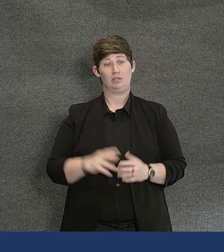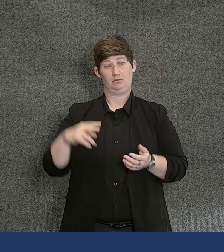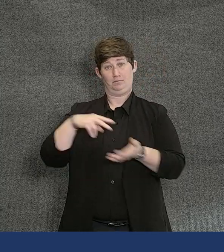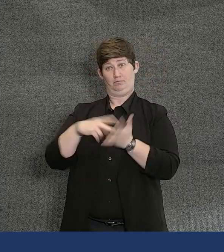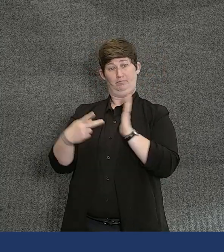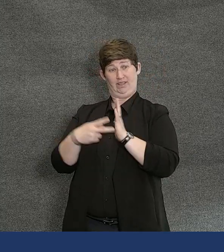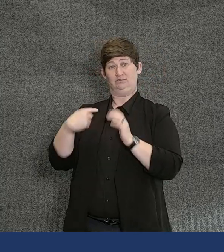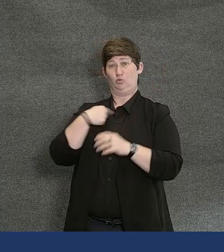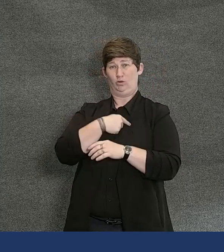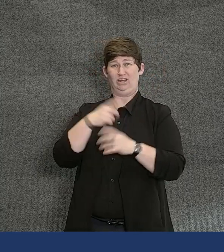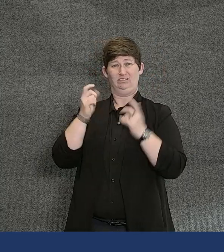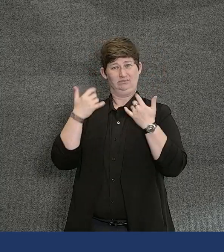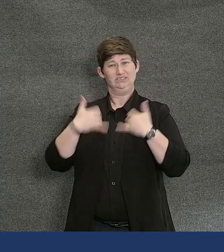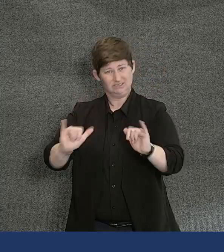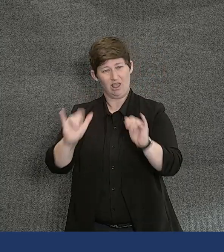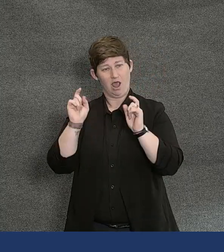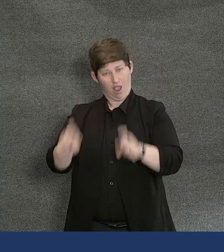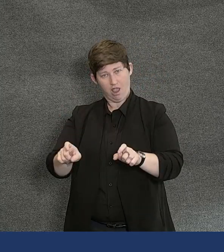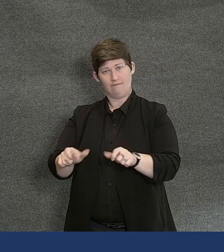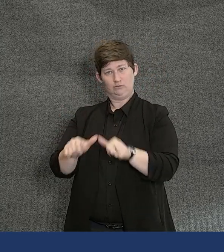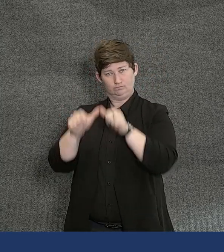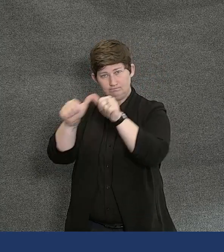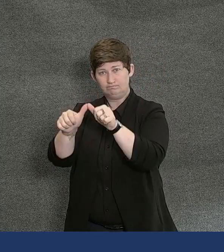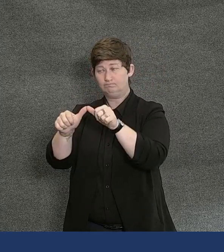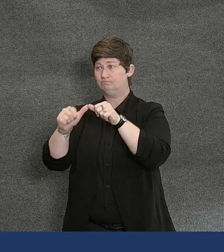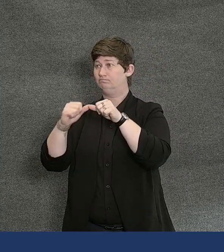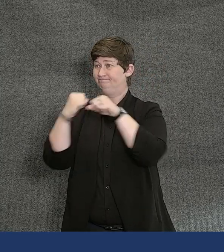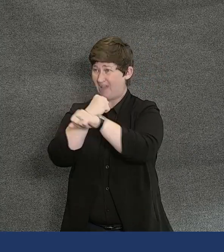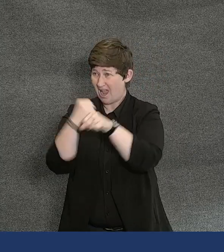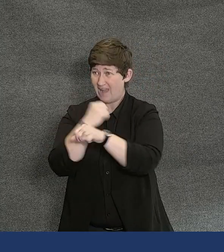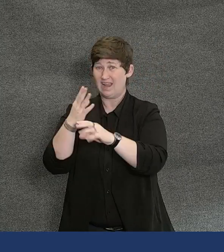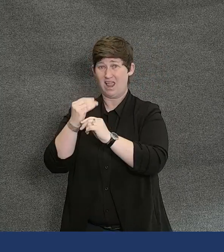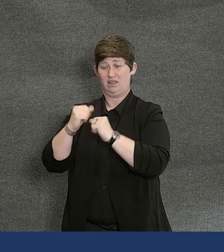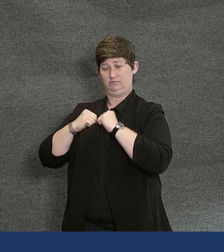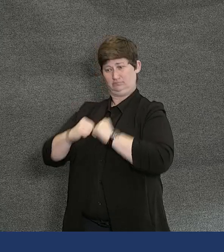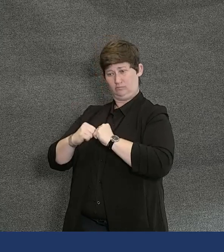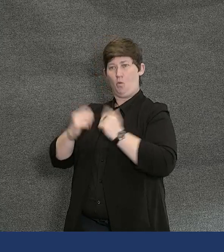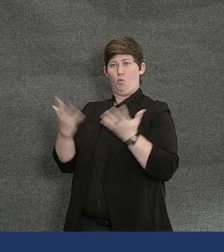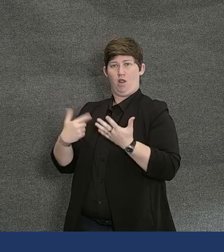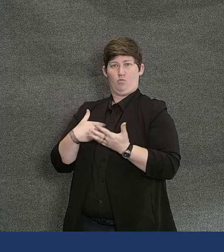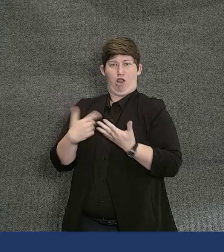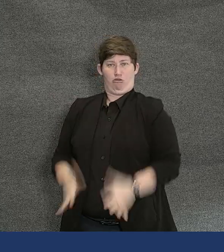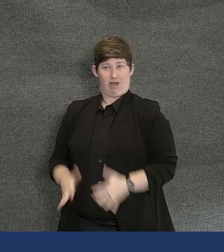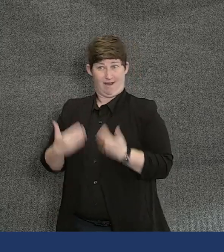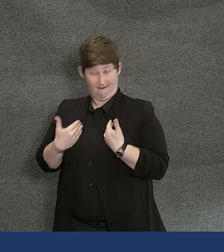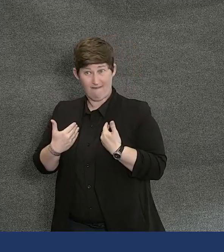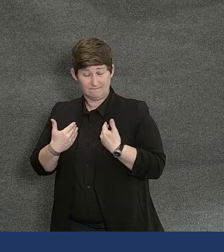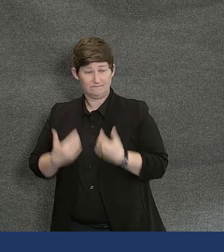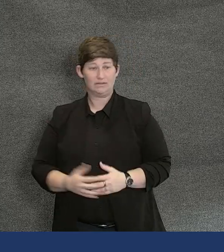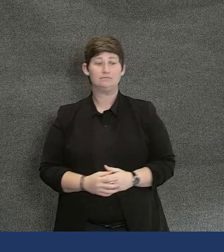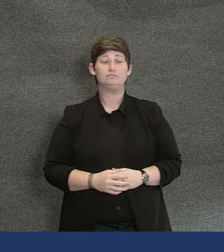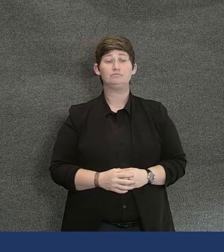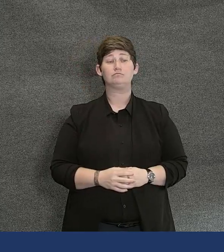and advance the process we currently have. In the state of Minnesota, I'm working on a draft right now, but in the state of Minnesota, voc rehab